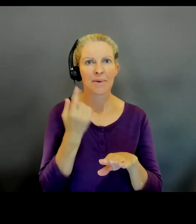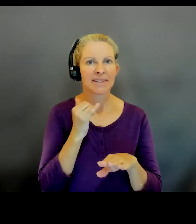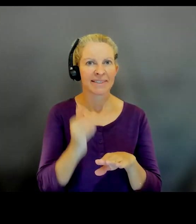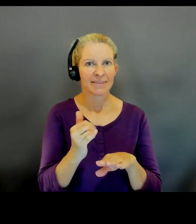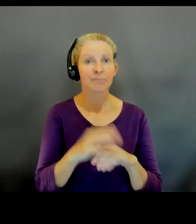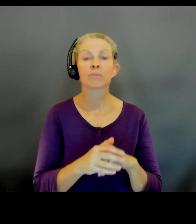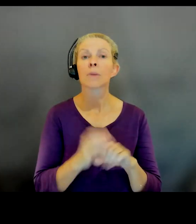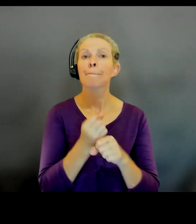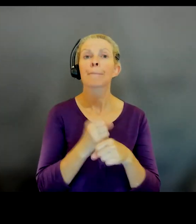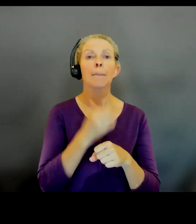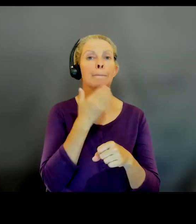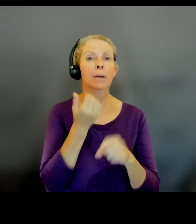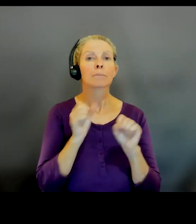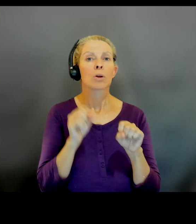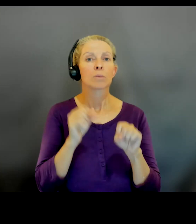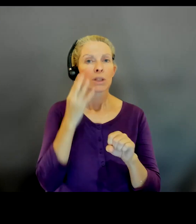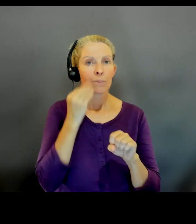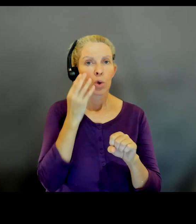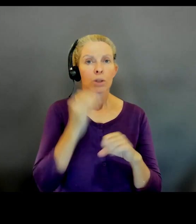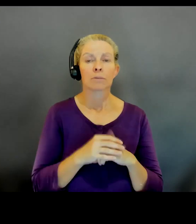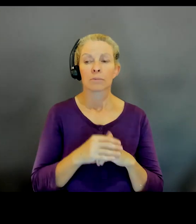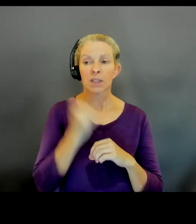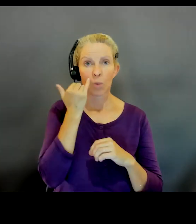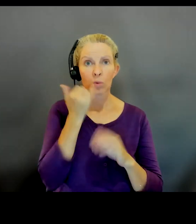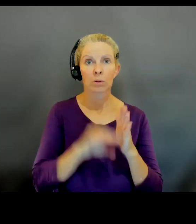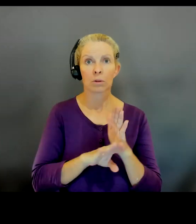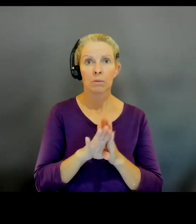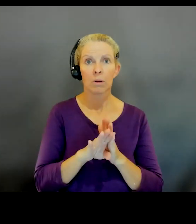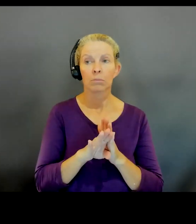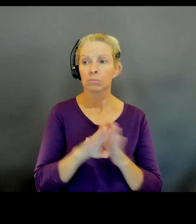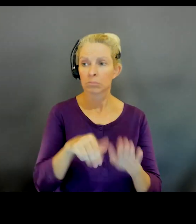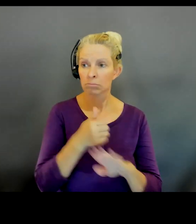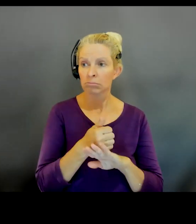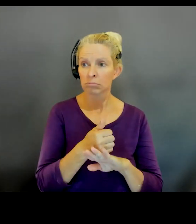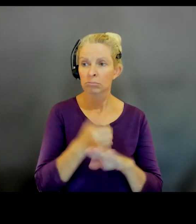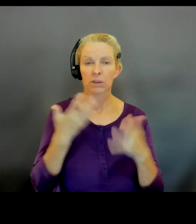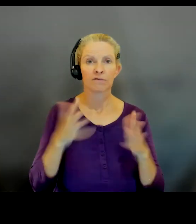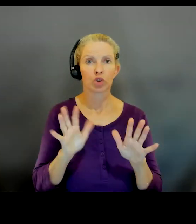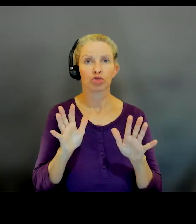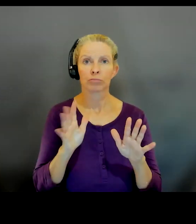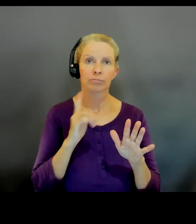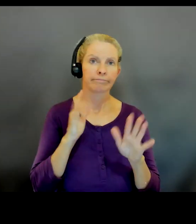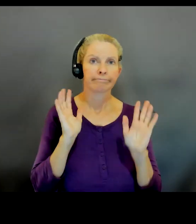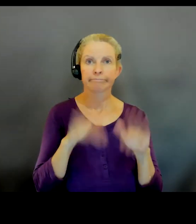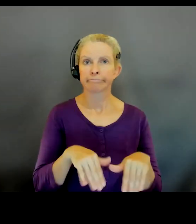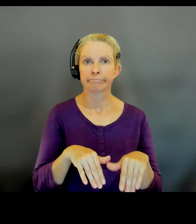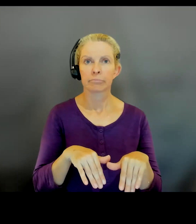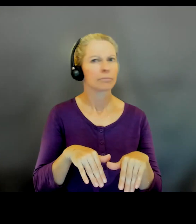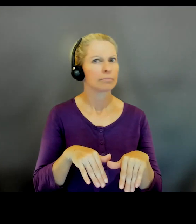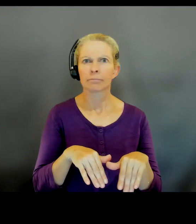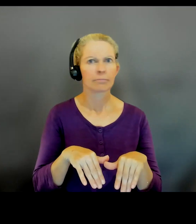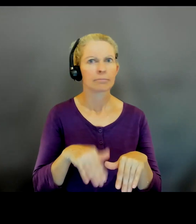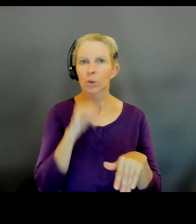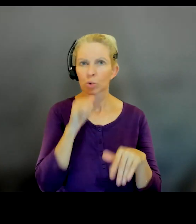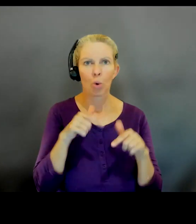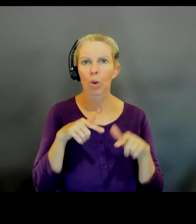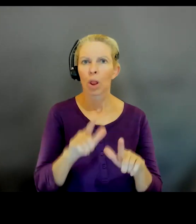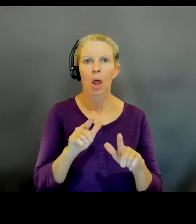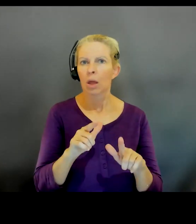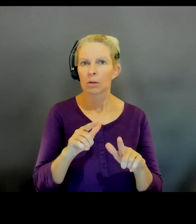You don't want to let issues like that linger. And while we are talking about that, let's talk